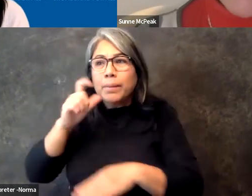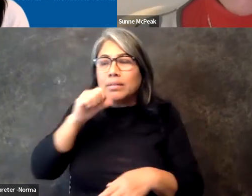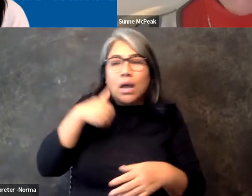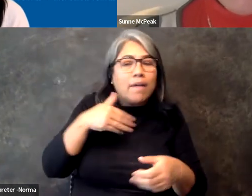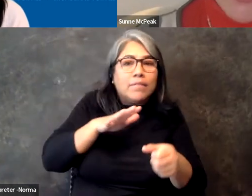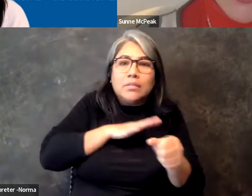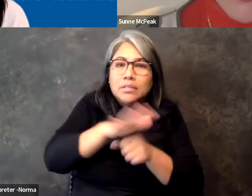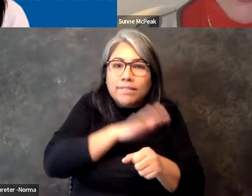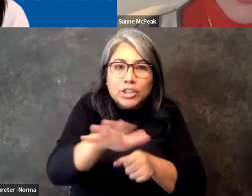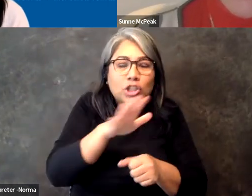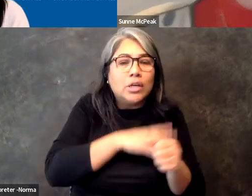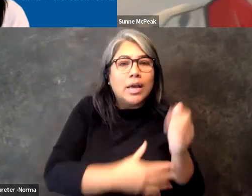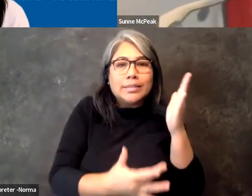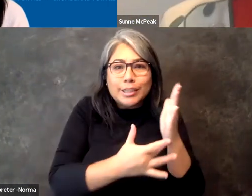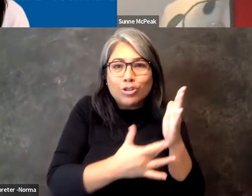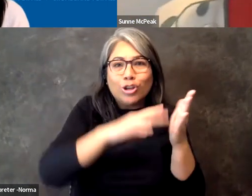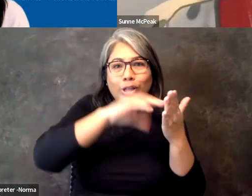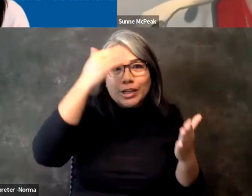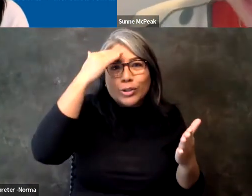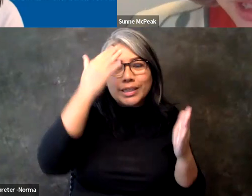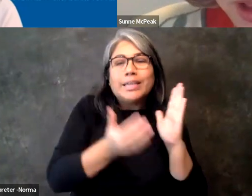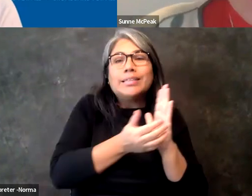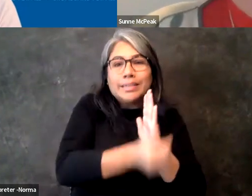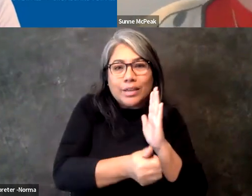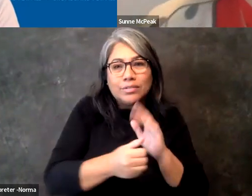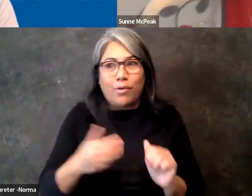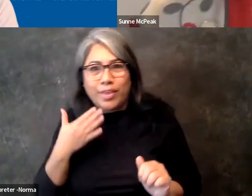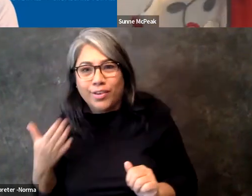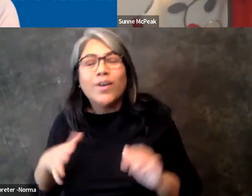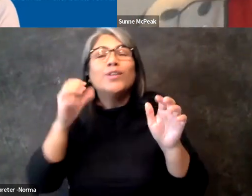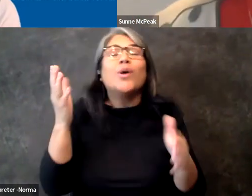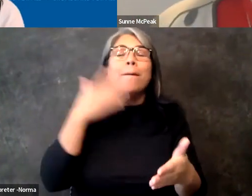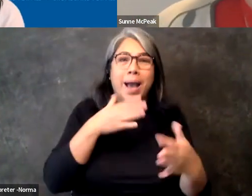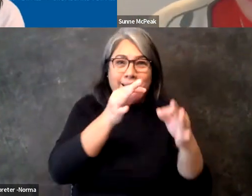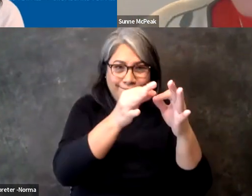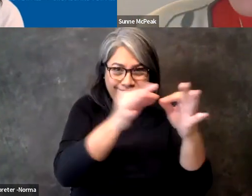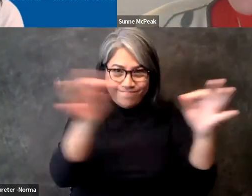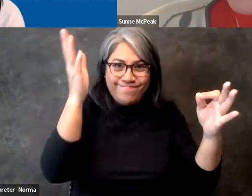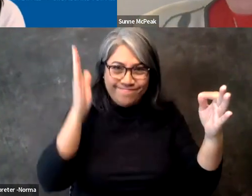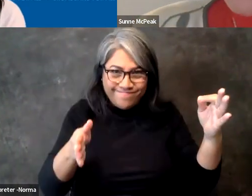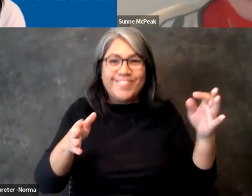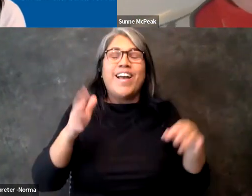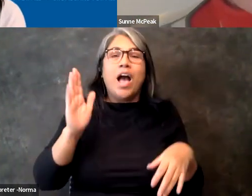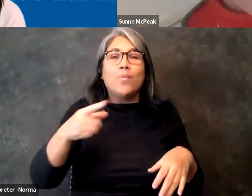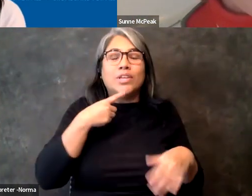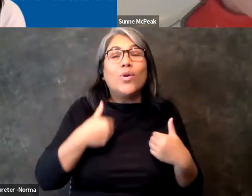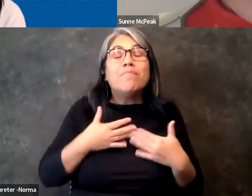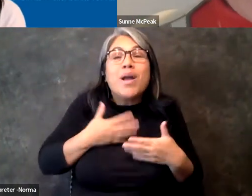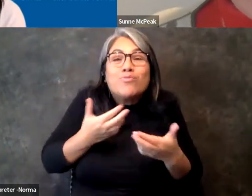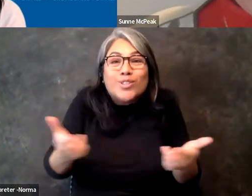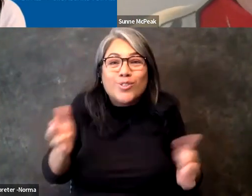literacy skills. So, I will close by, saying you got resources on the website for anybody